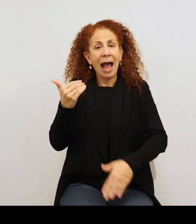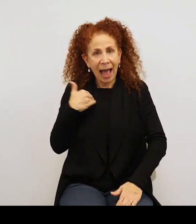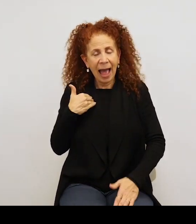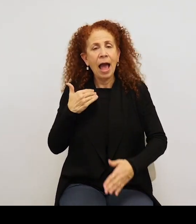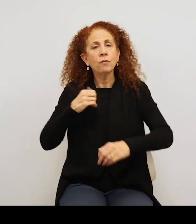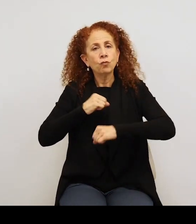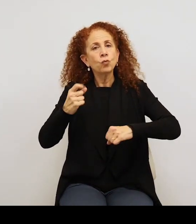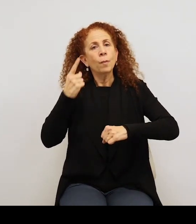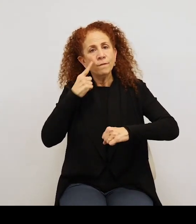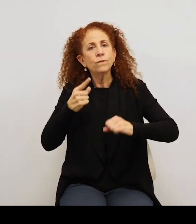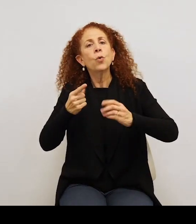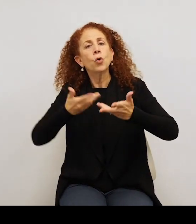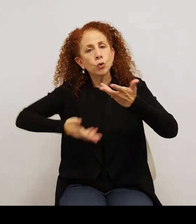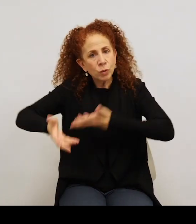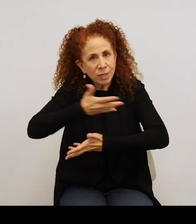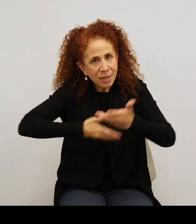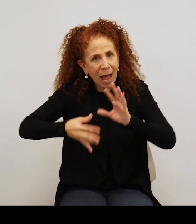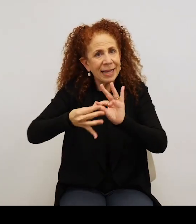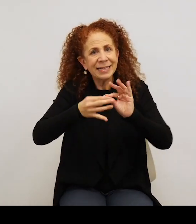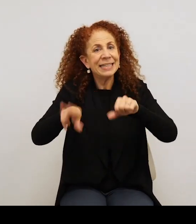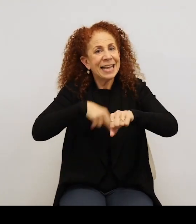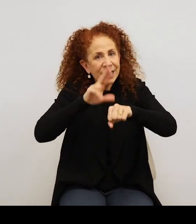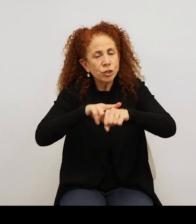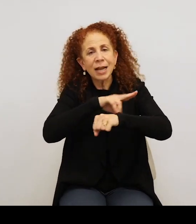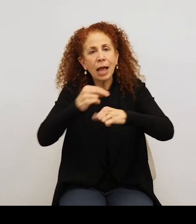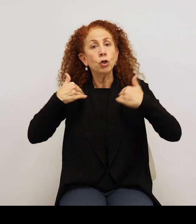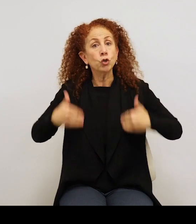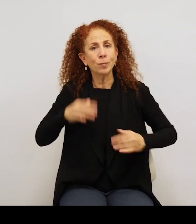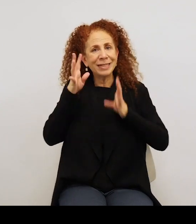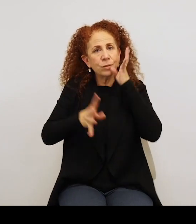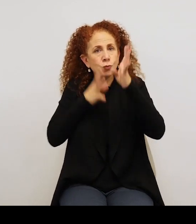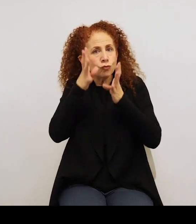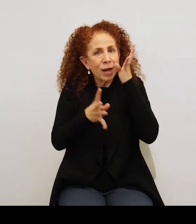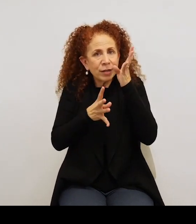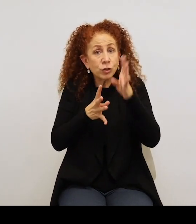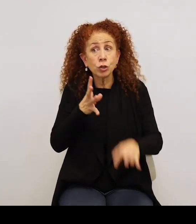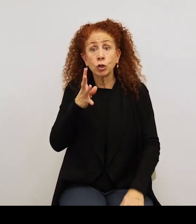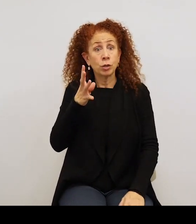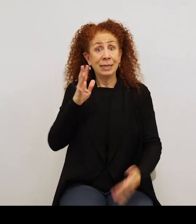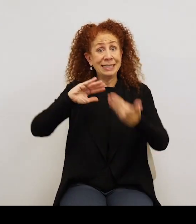and for human inspiration. The city does not look squeaky clean.